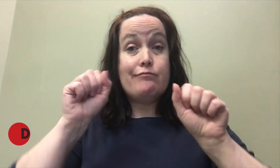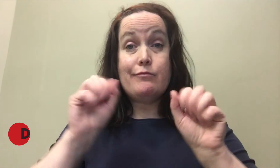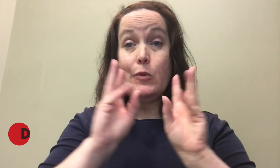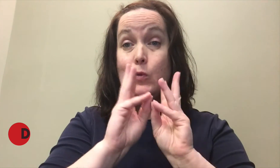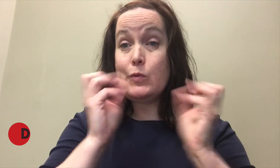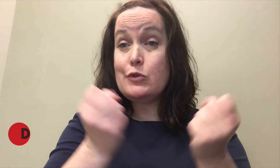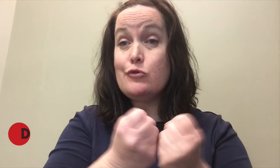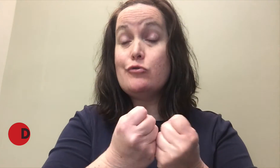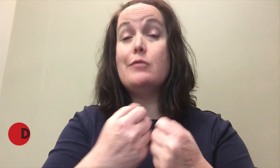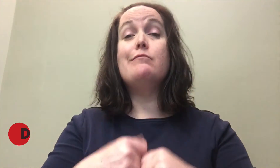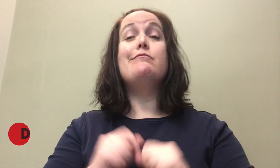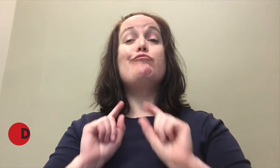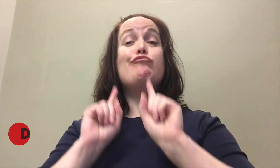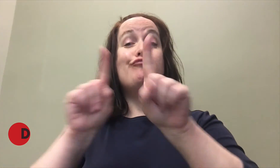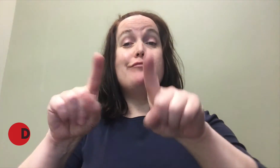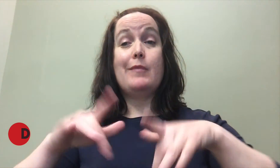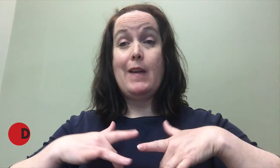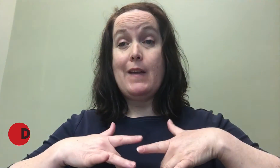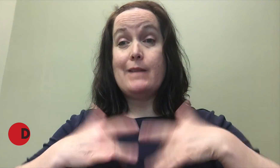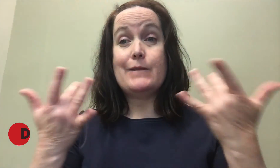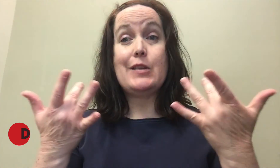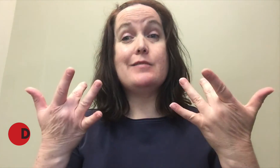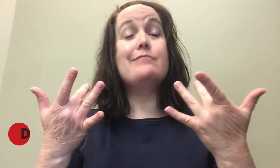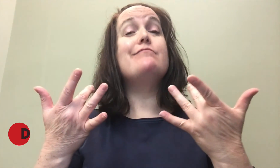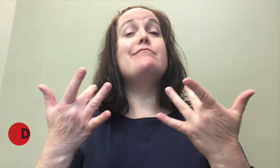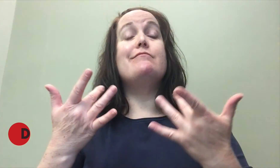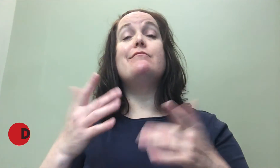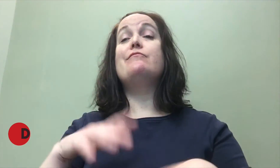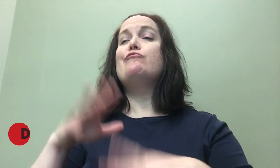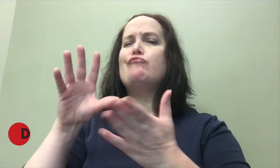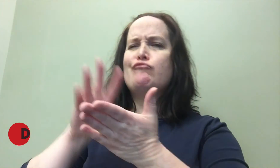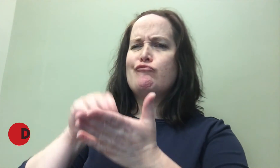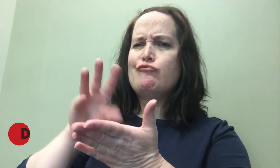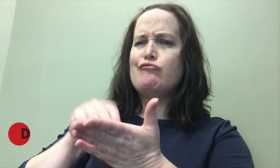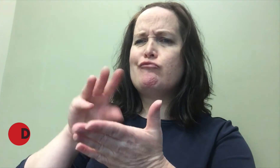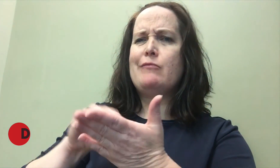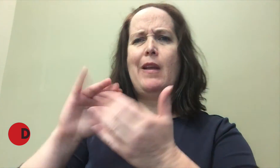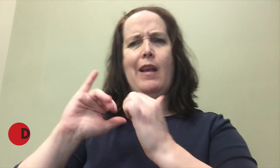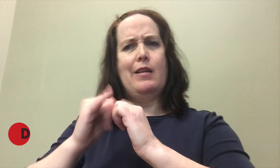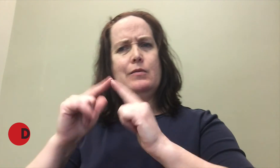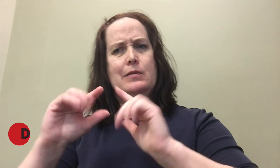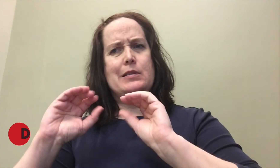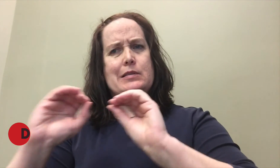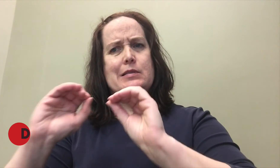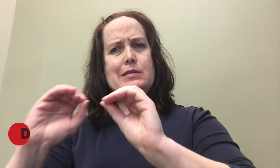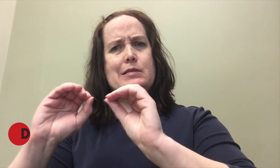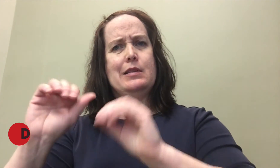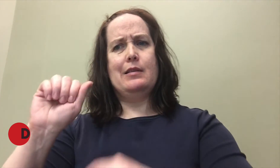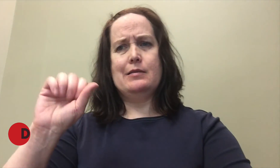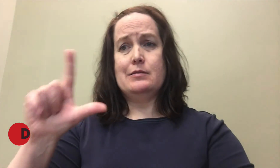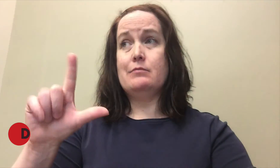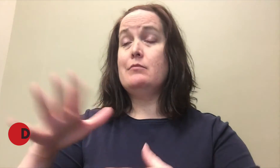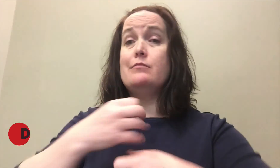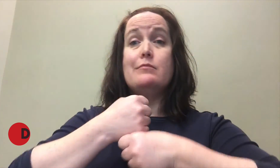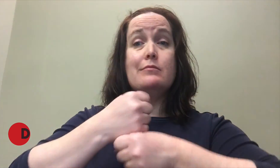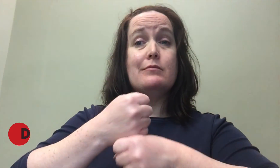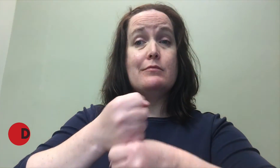which includes workshops, attending events, learning how to teach ASL,